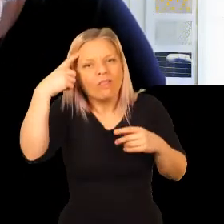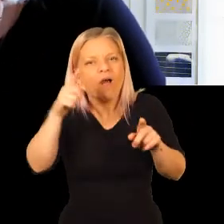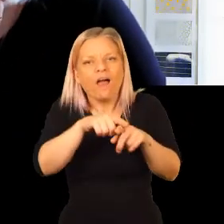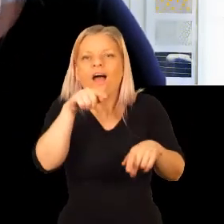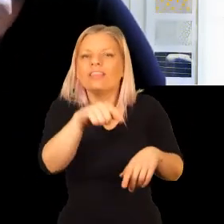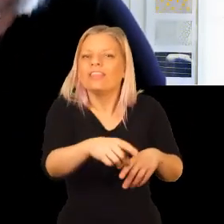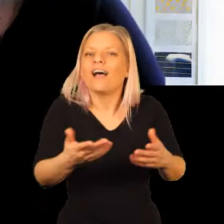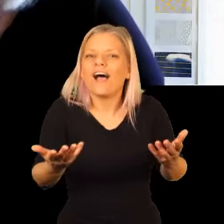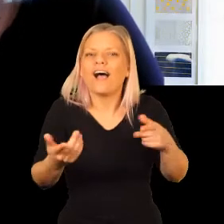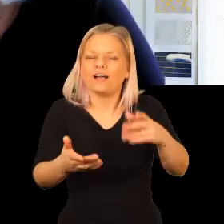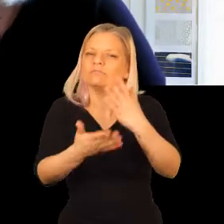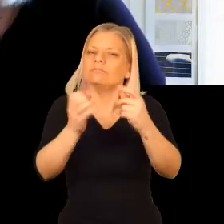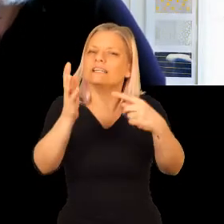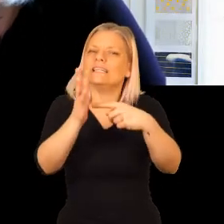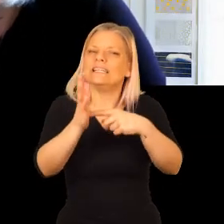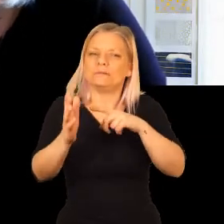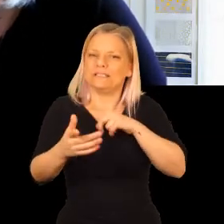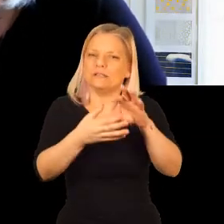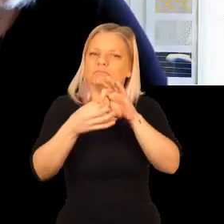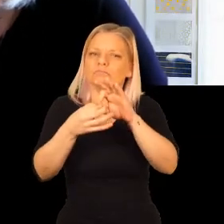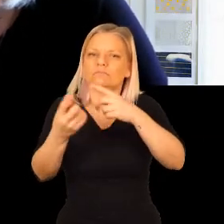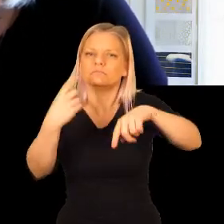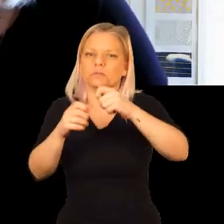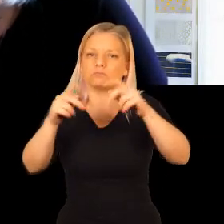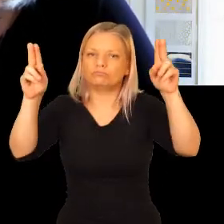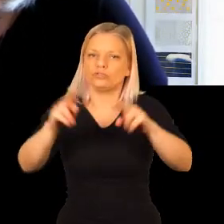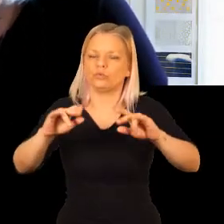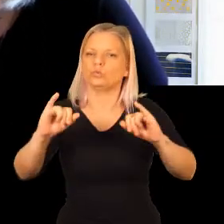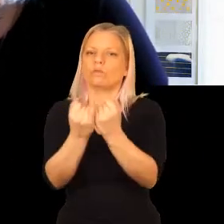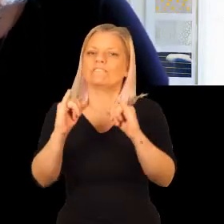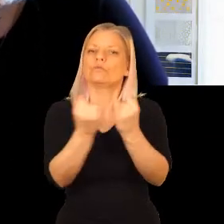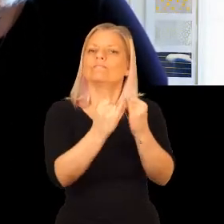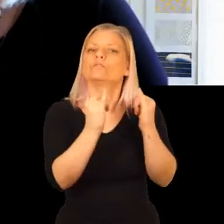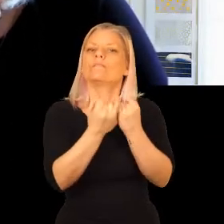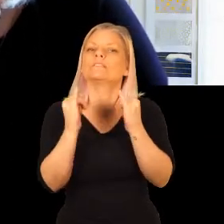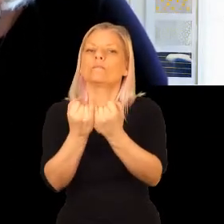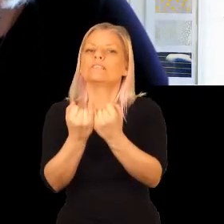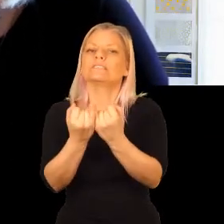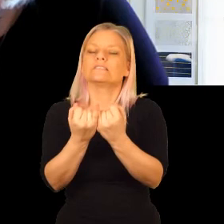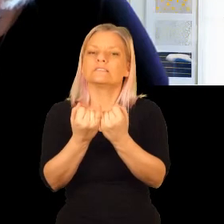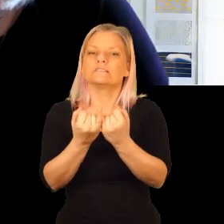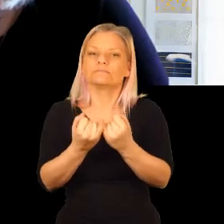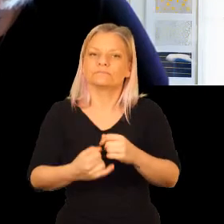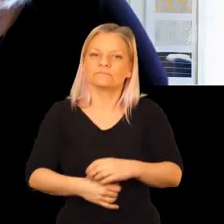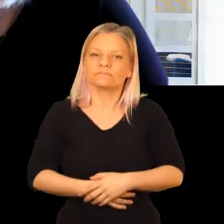that way and i think what's been so helpful for me around working relationally is that it's actually